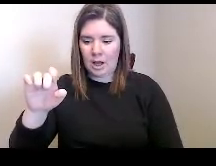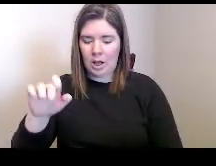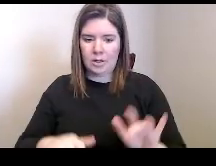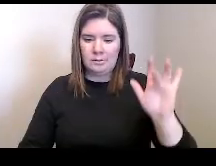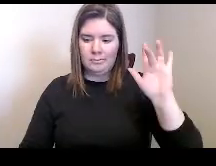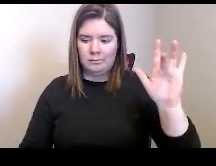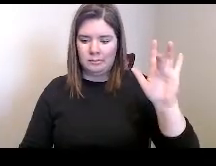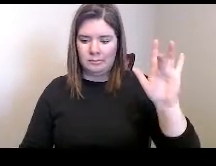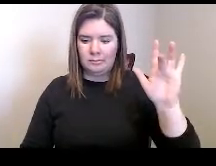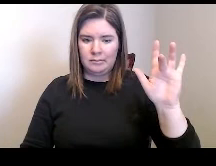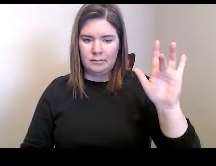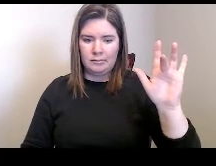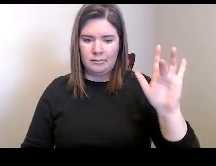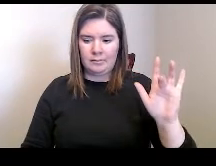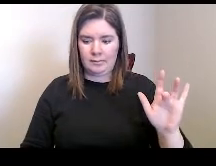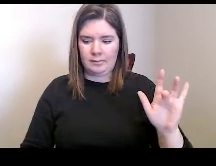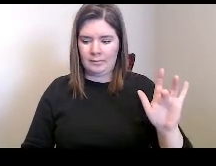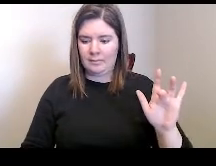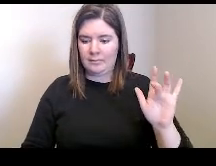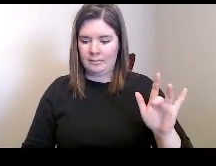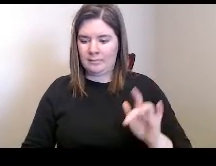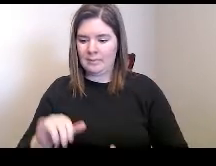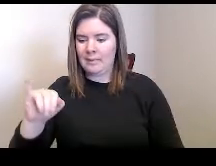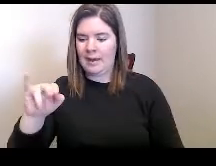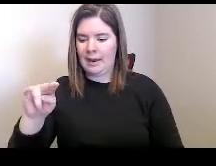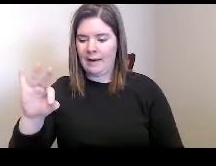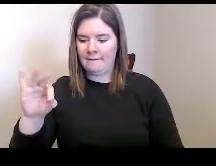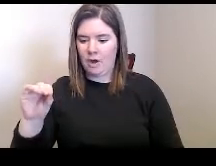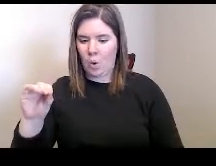and click on info. And you'll see a whole lot of properties for